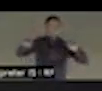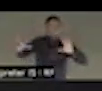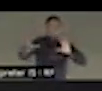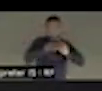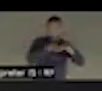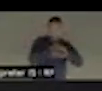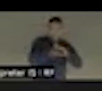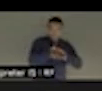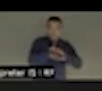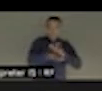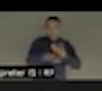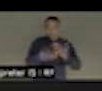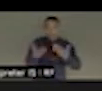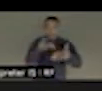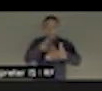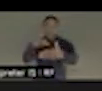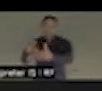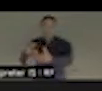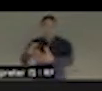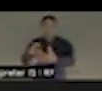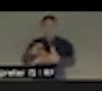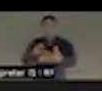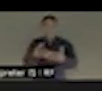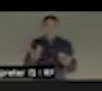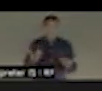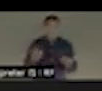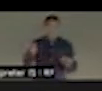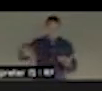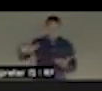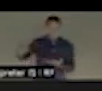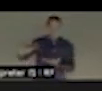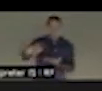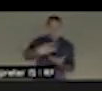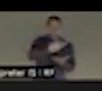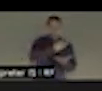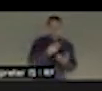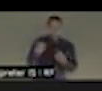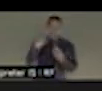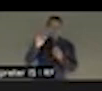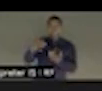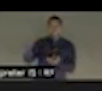valuable for owners of websites and apps to make their websites more accessible.